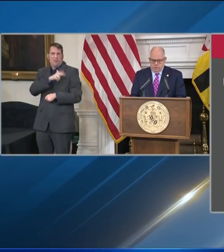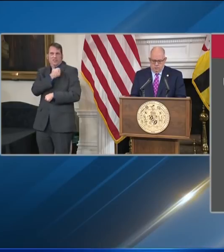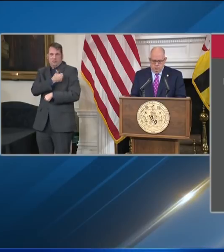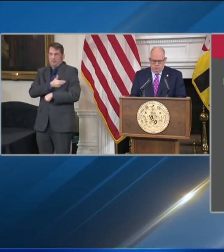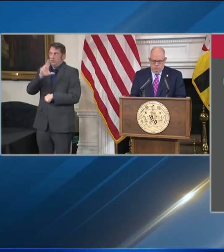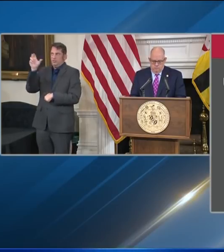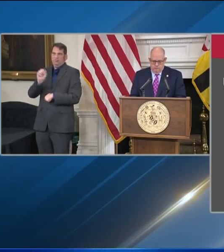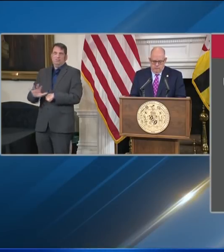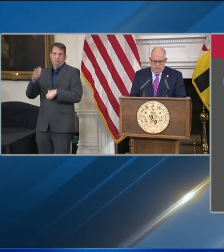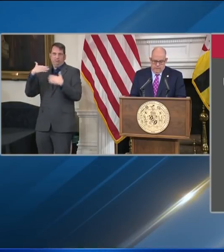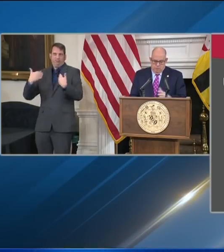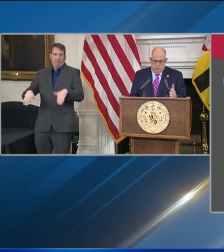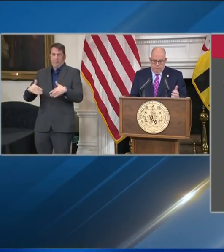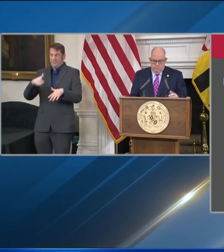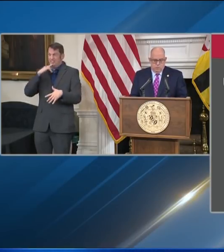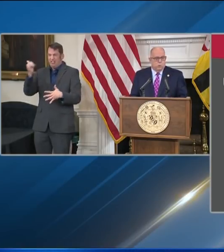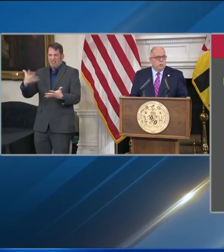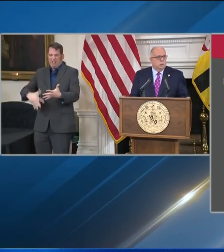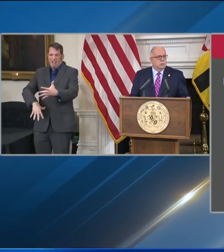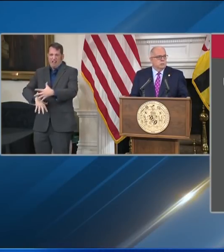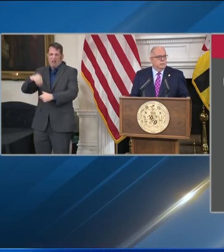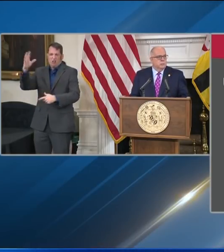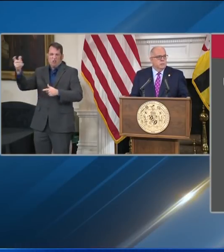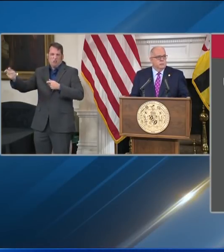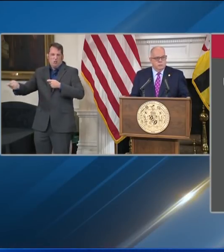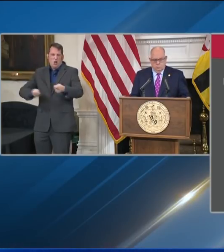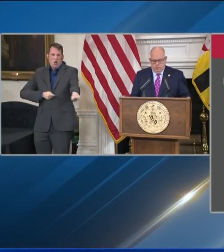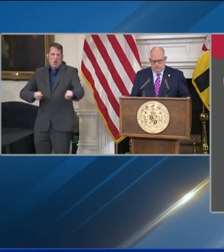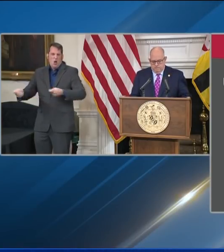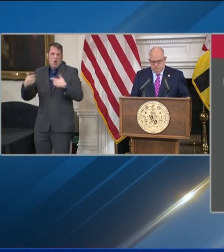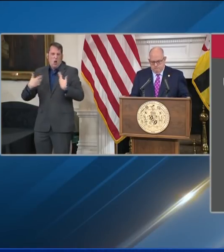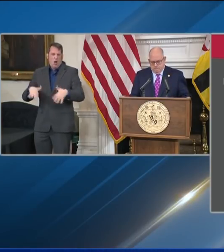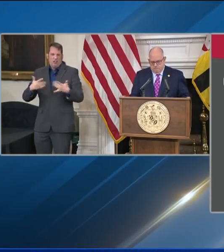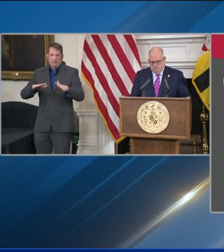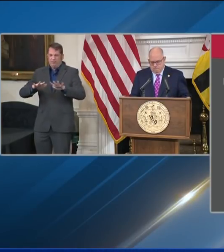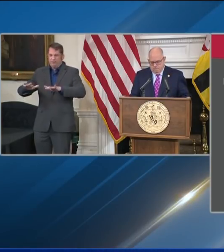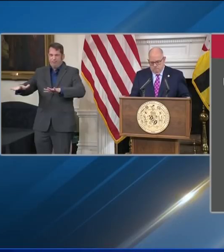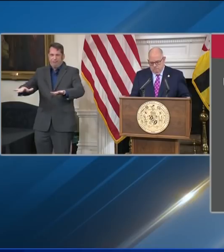ALL ACROSS THE COUNTRY THIS VIRUS IS SPIKING OUT OF CONTROL.